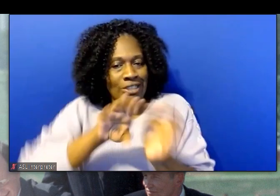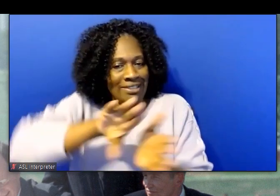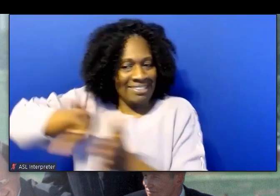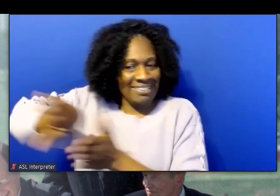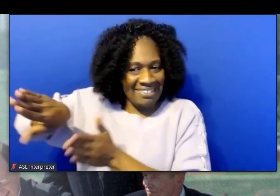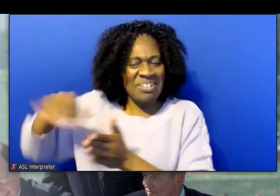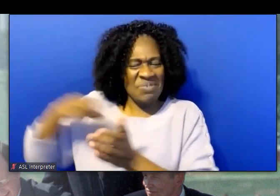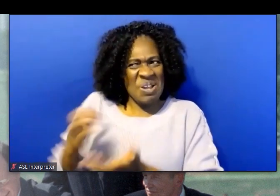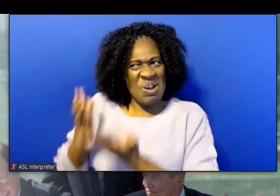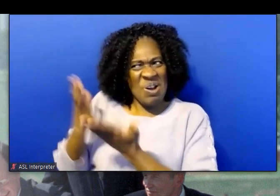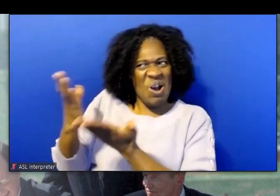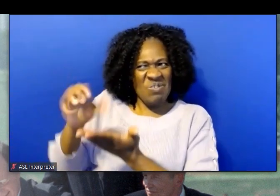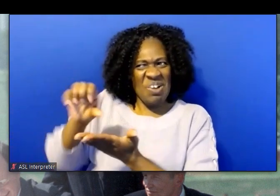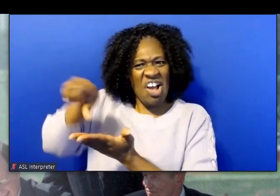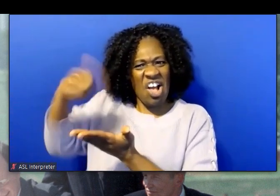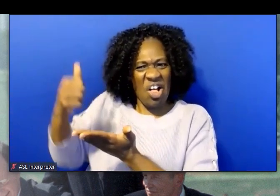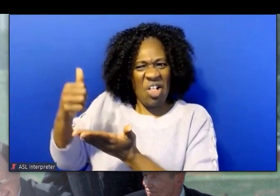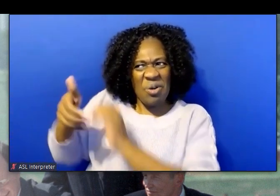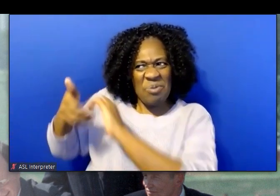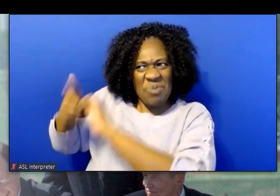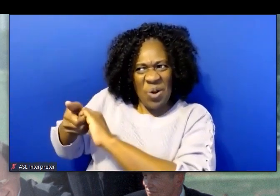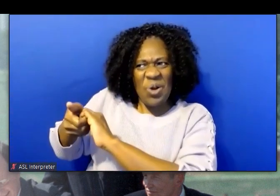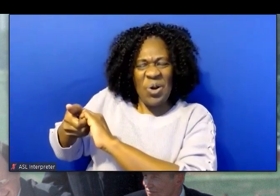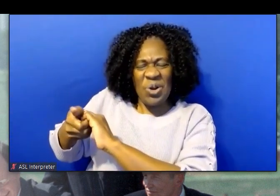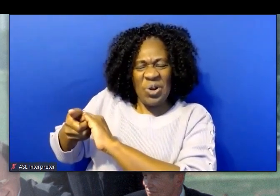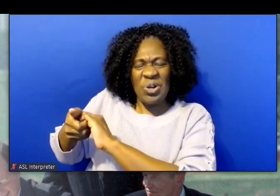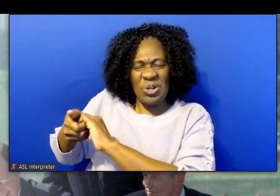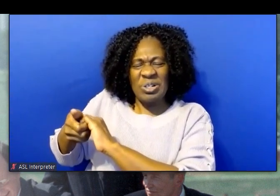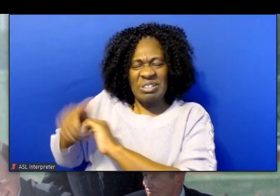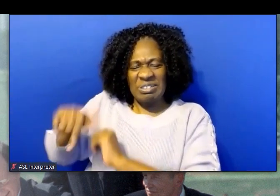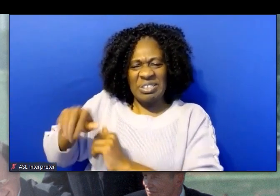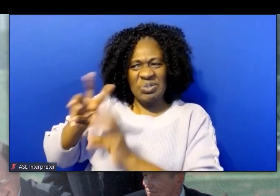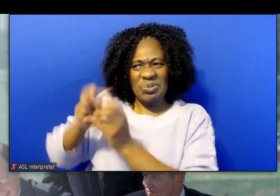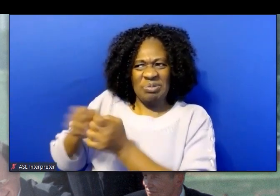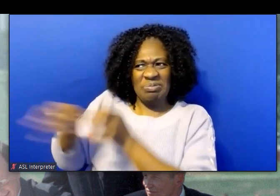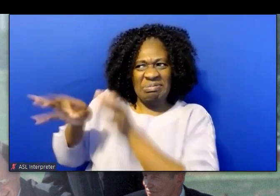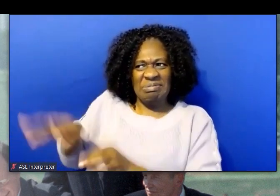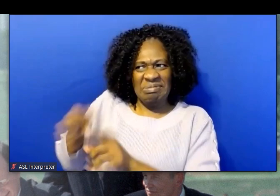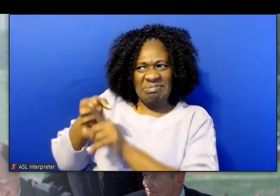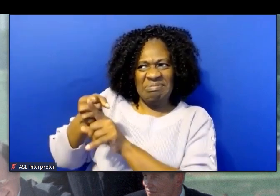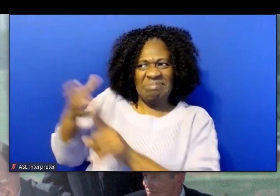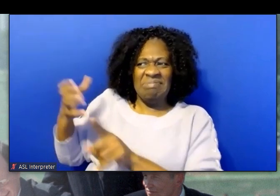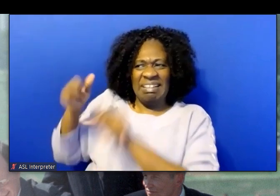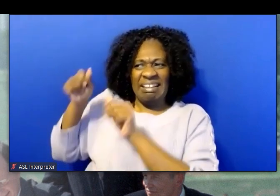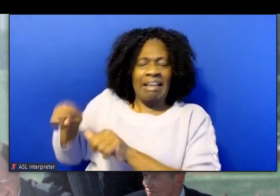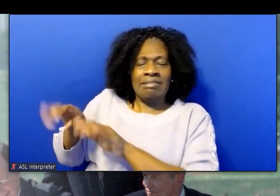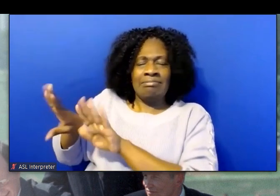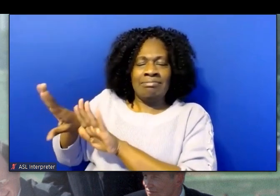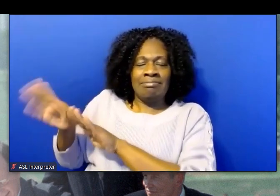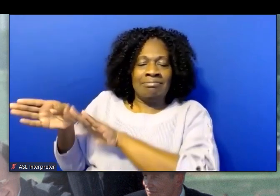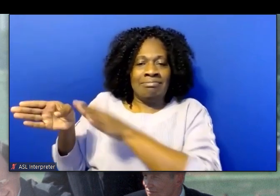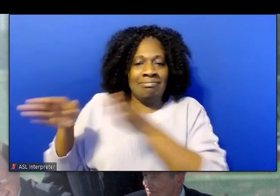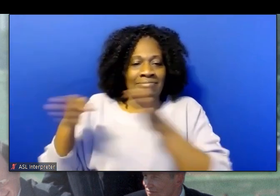and some other of our partners on this webinar can tell you a lot more. But please know that the ADA,